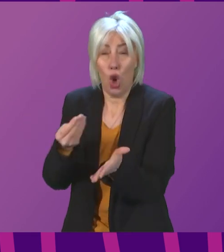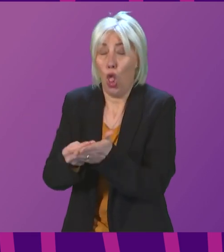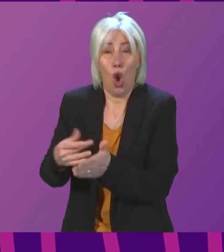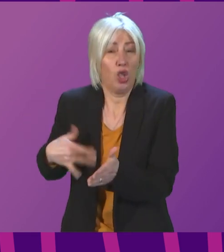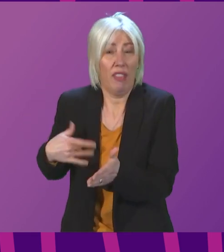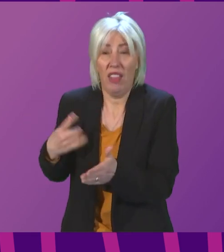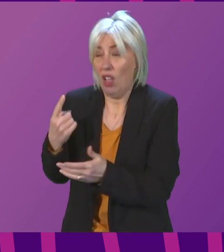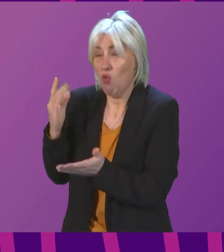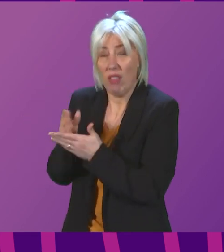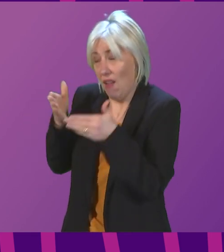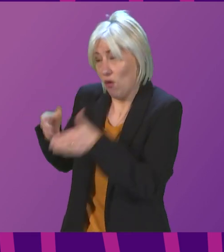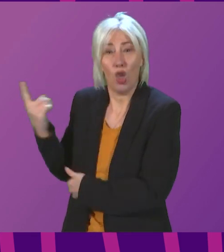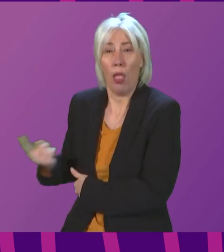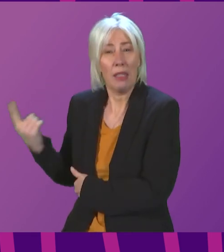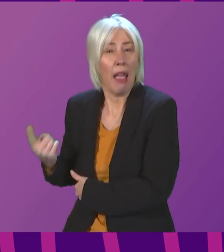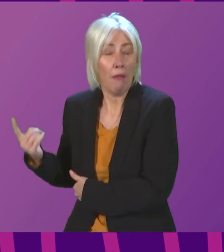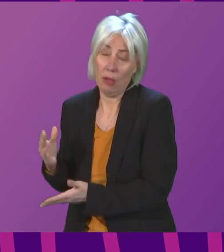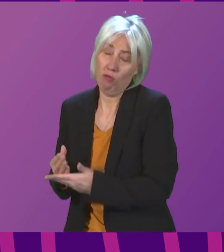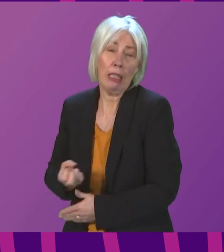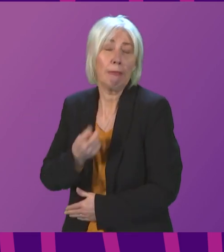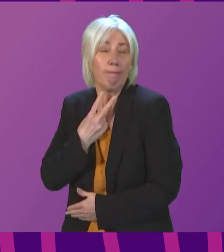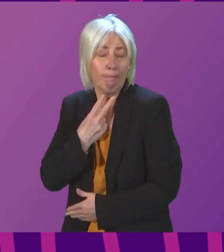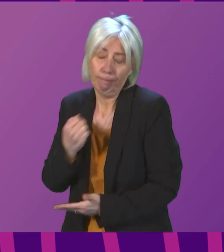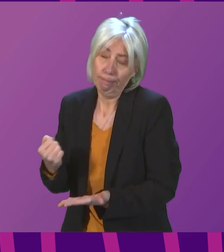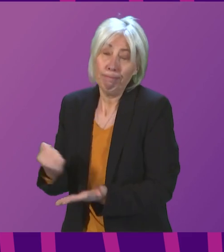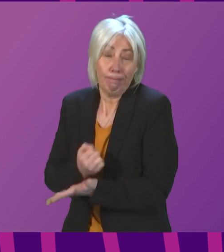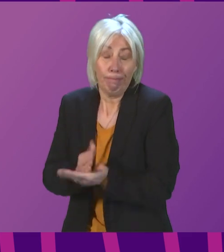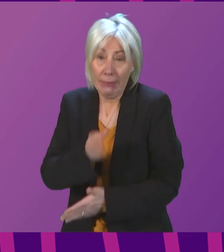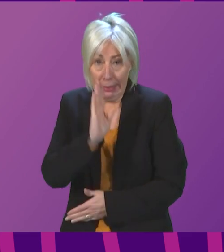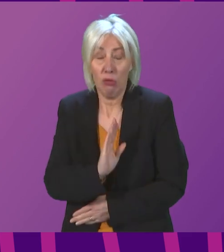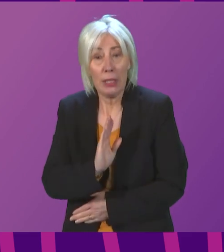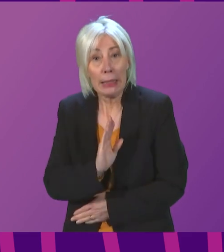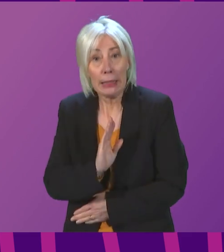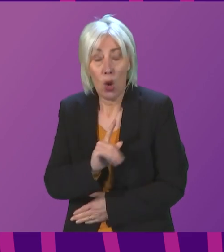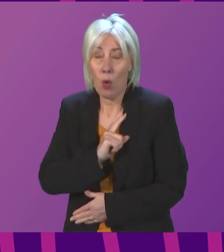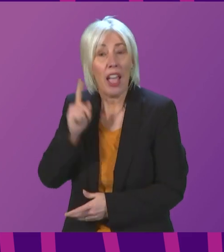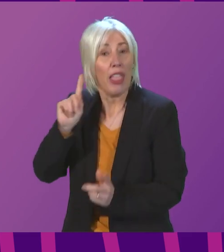That is both deeply regrettable and deeply serious, because right now the Westminster